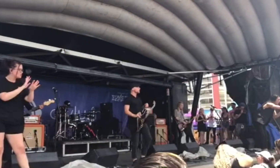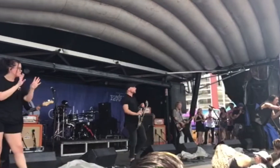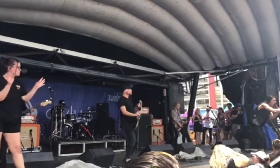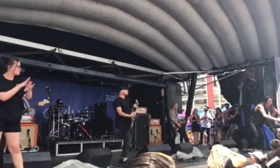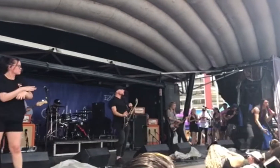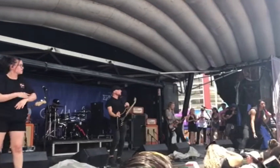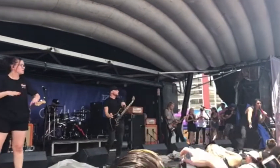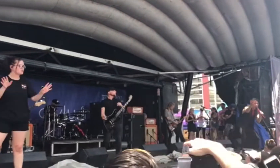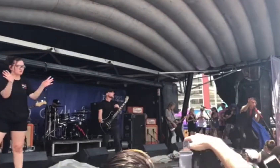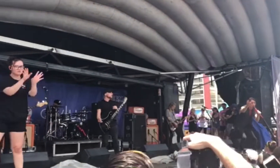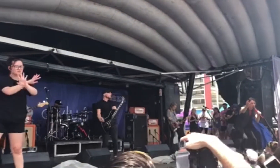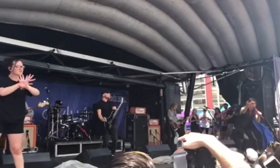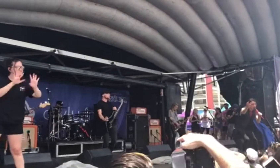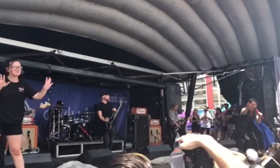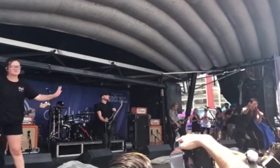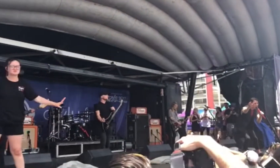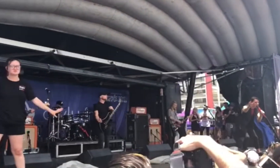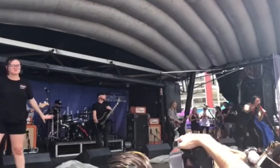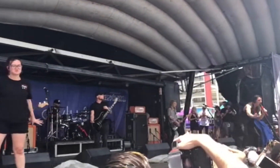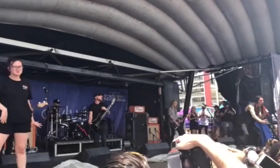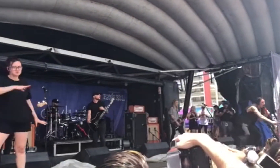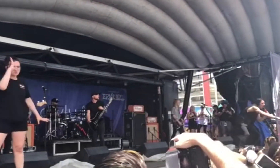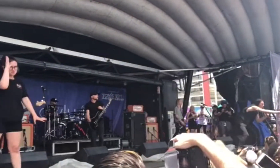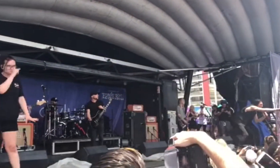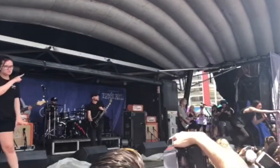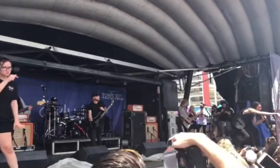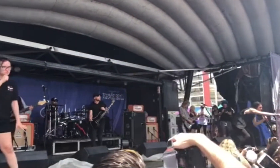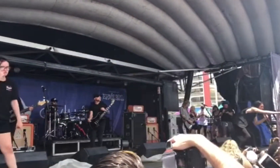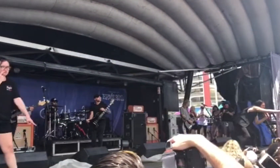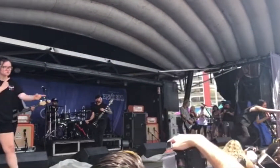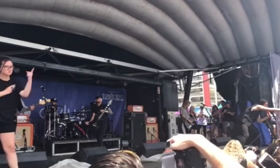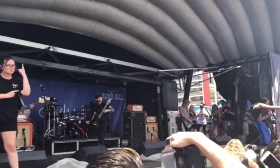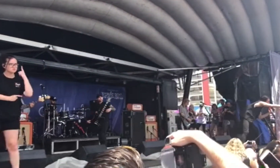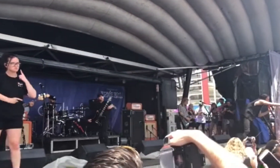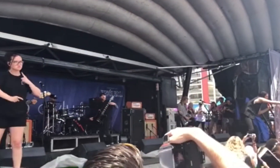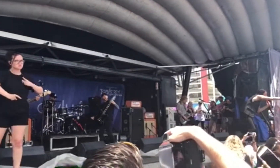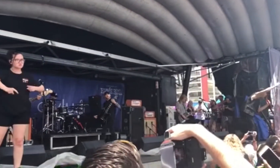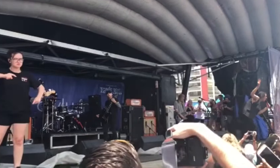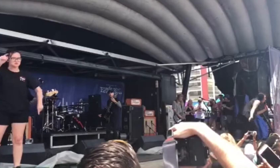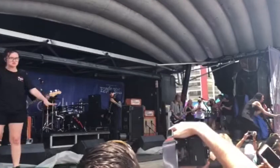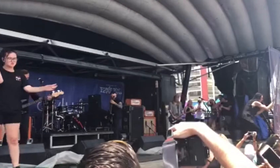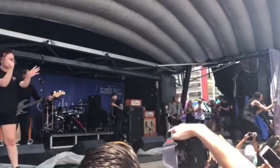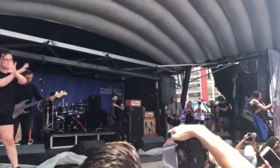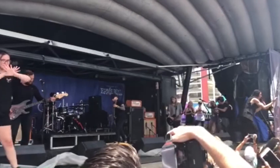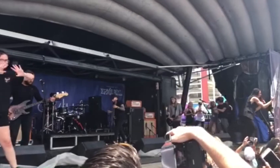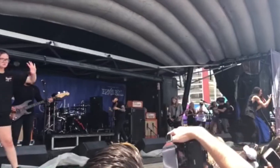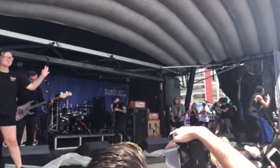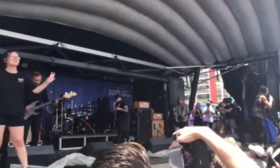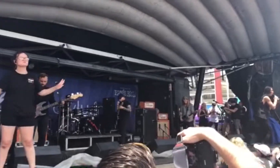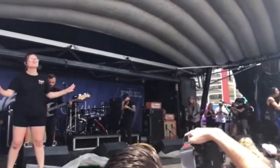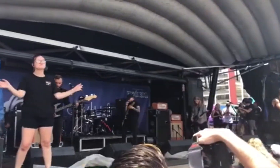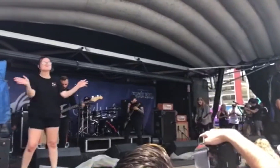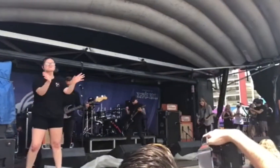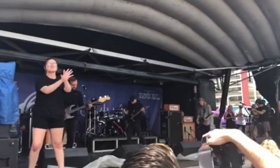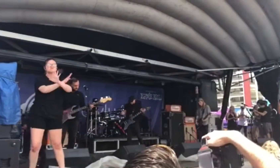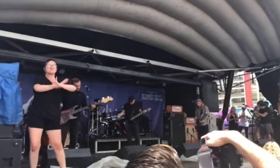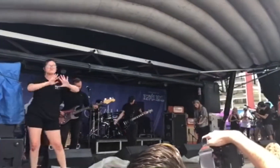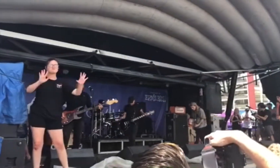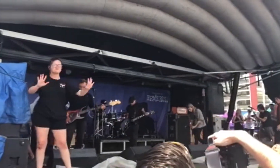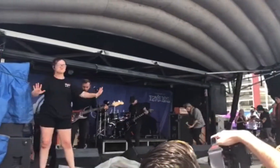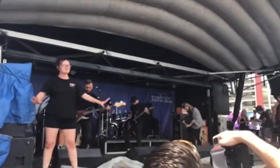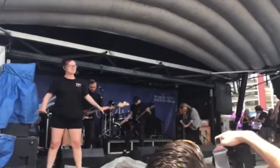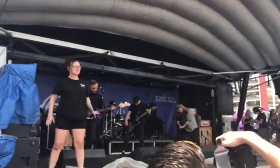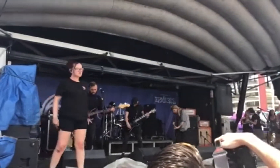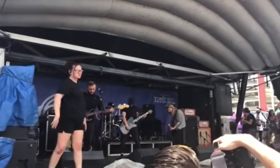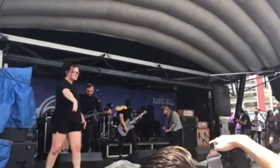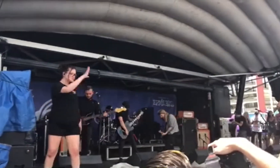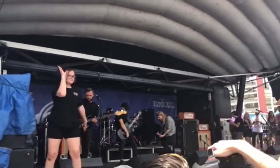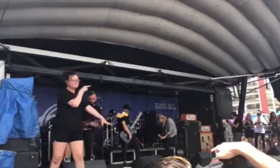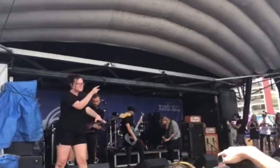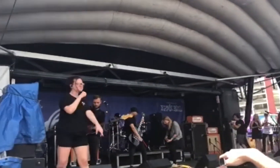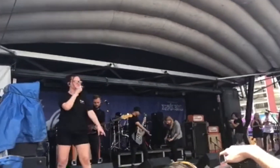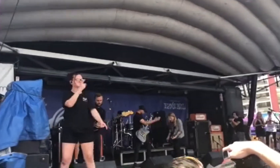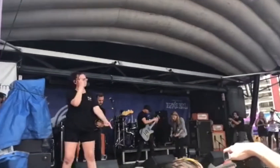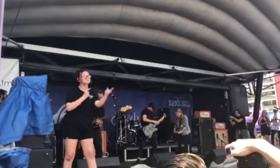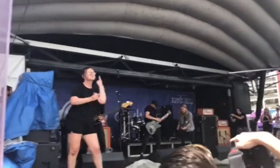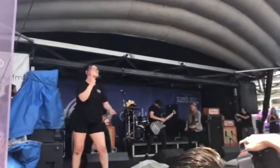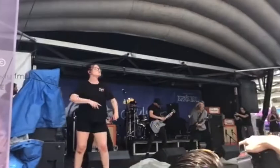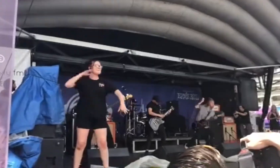No-woah, 'cause boys don't cry